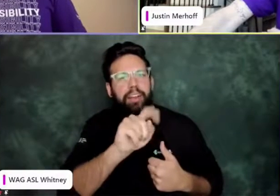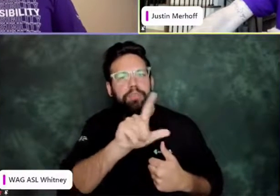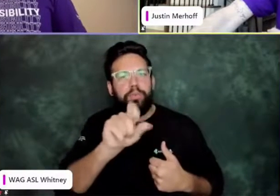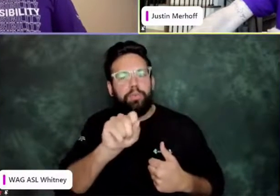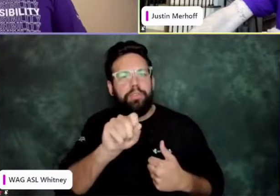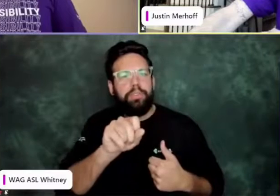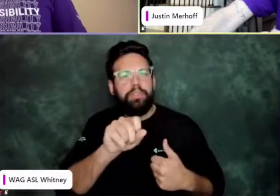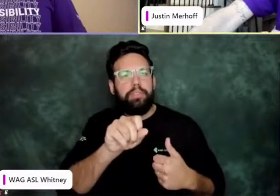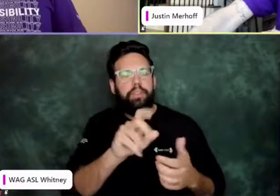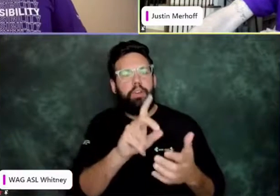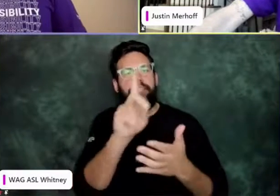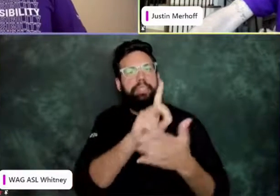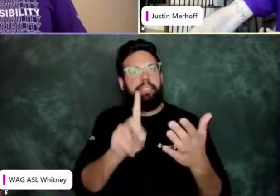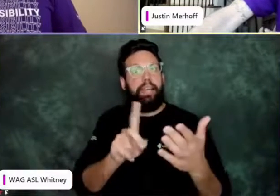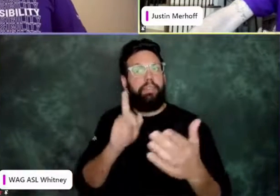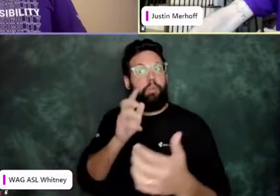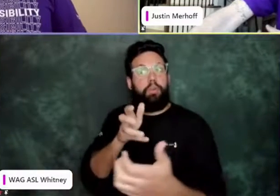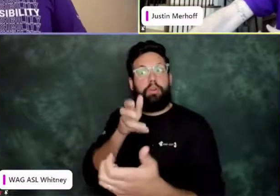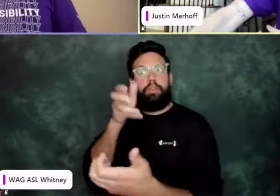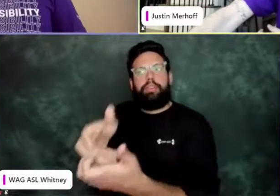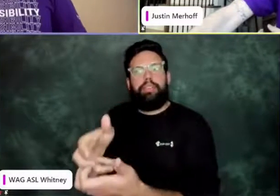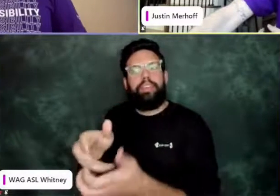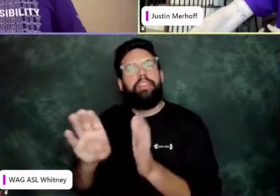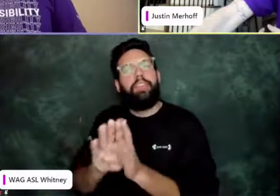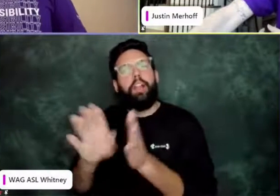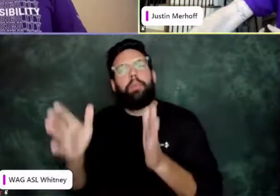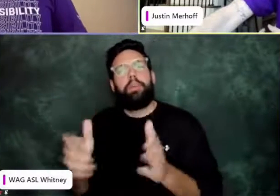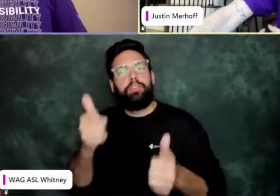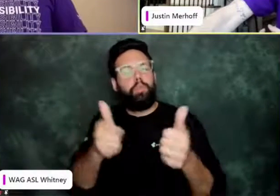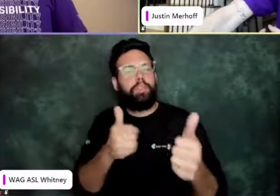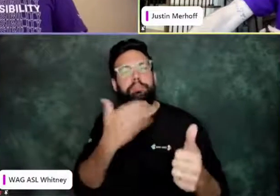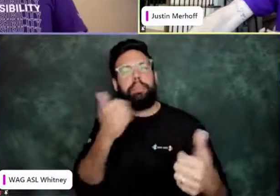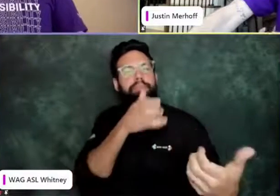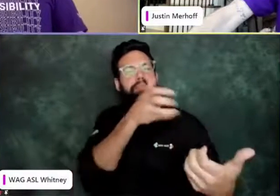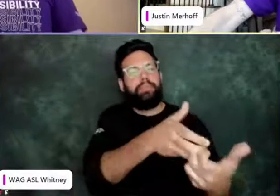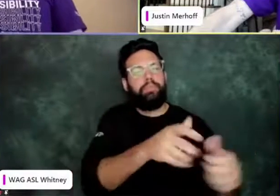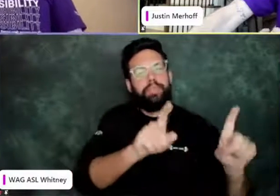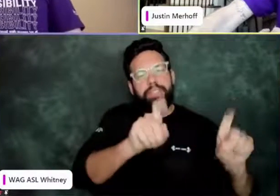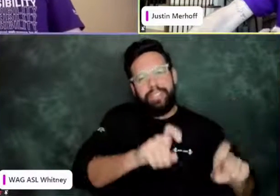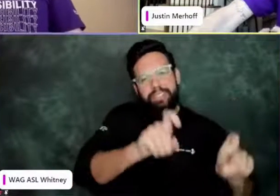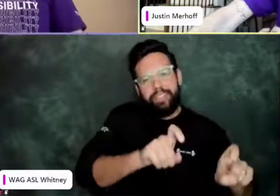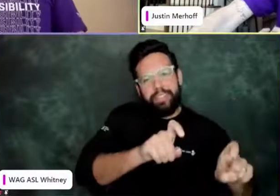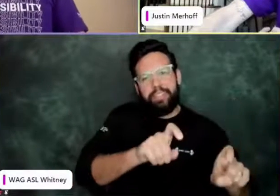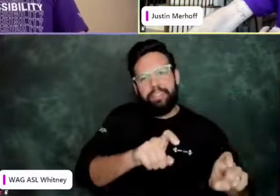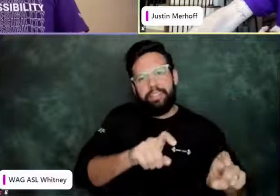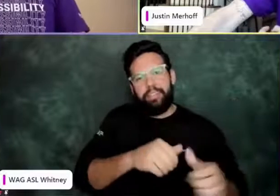and which are for testing for Q&A purposes? Not clear to me which Deque tool."